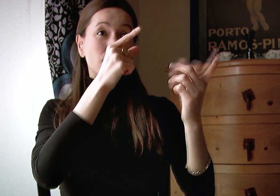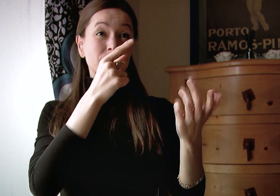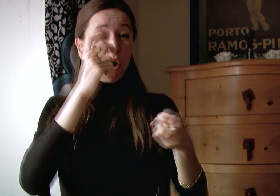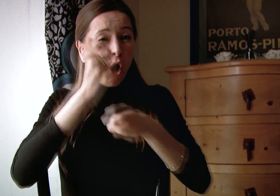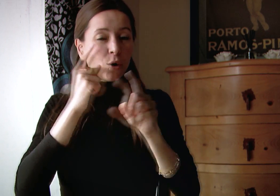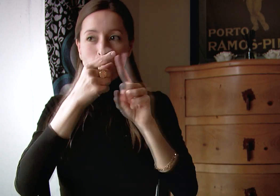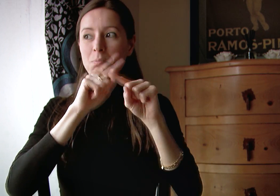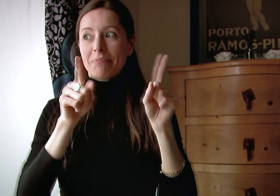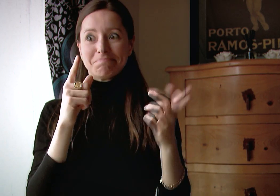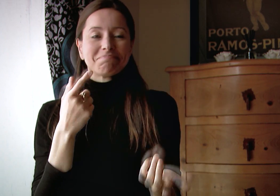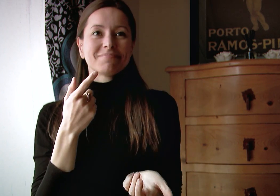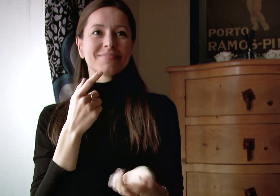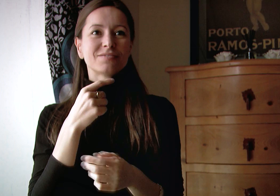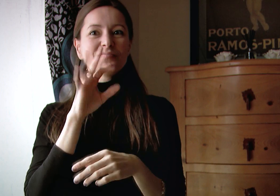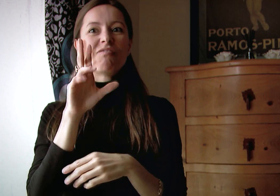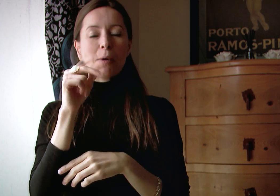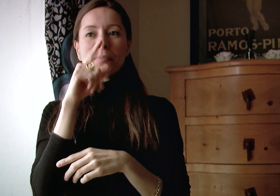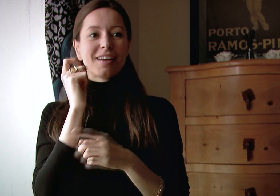It's a hard goal but it's fun at the same time.